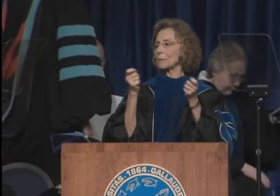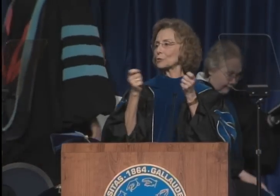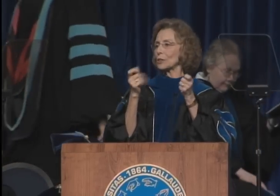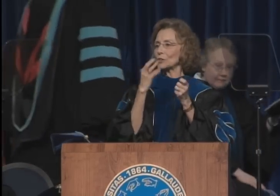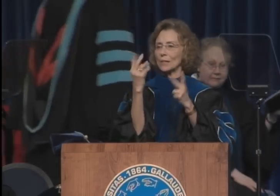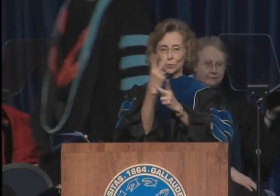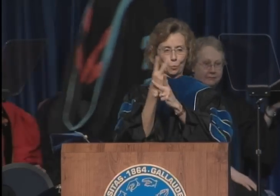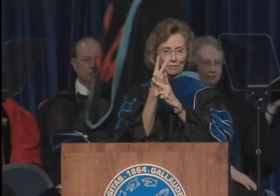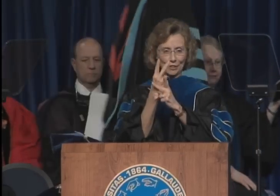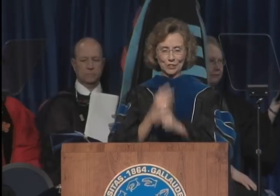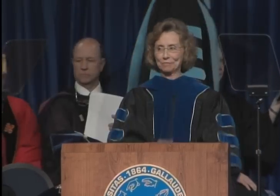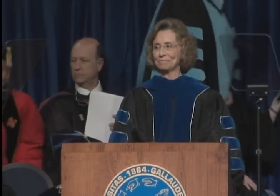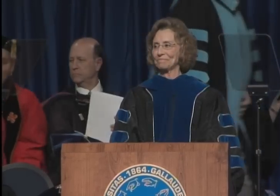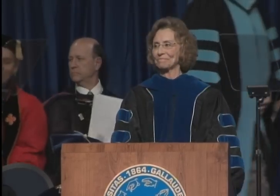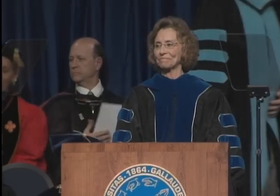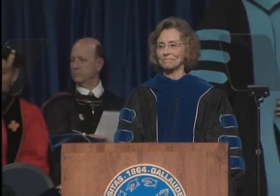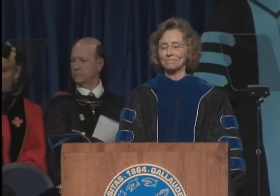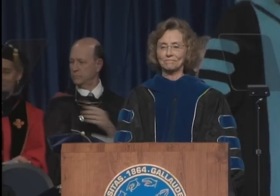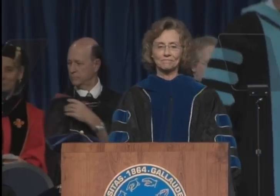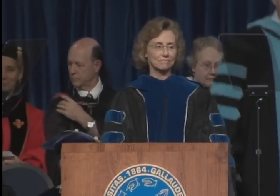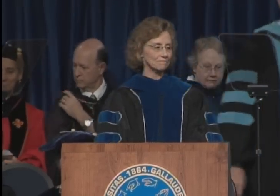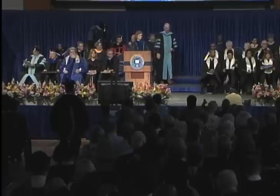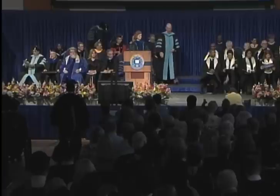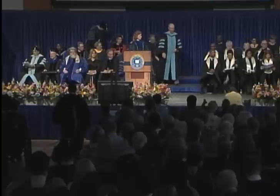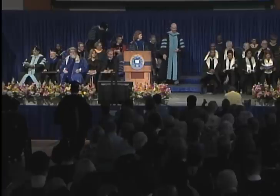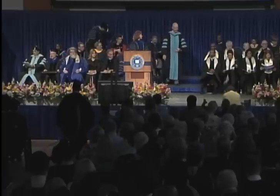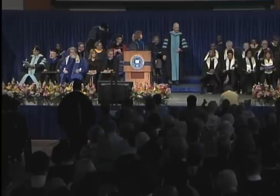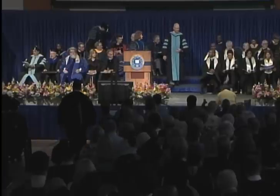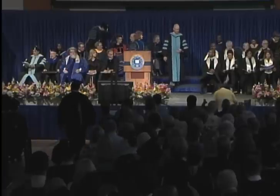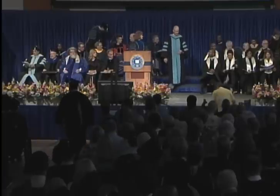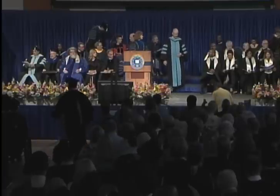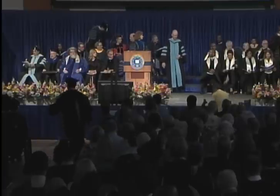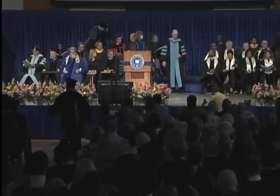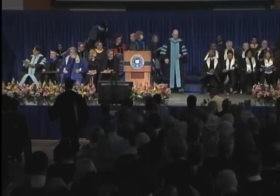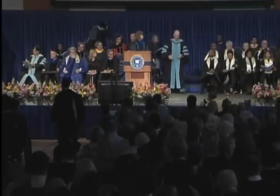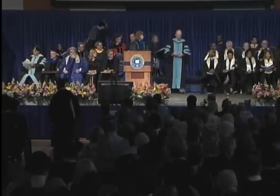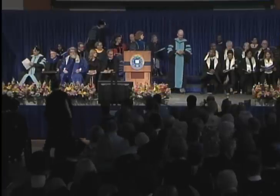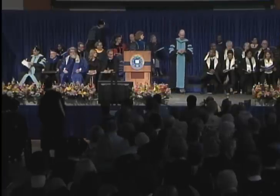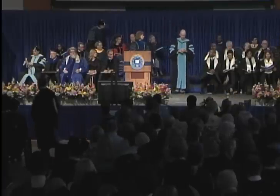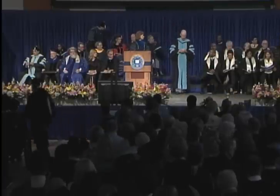in the Department of Administration and Supervision.